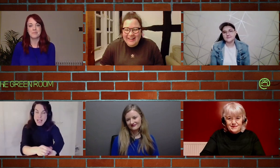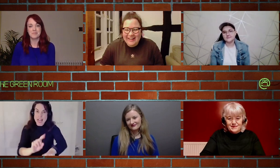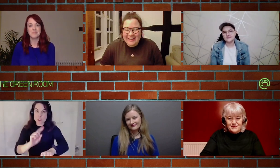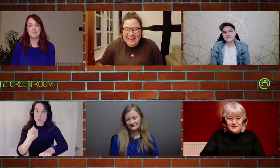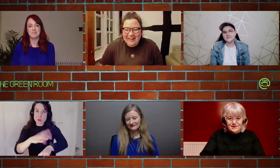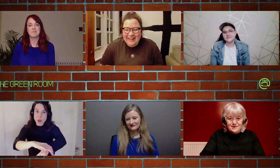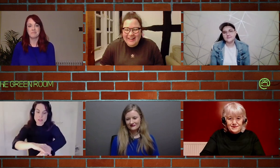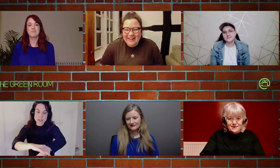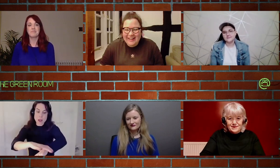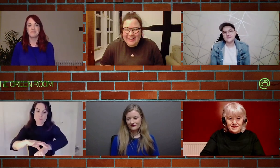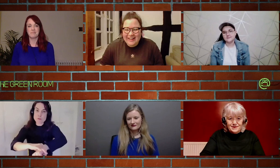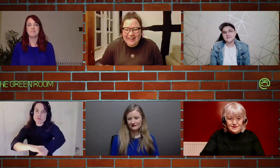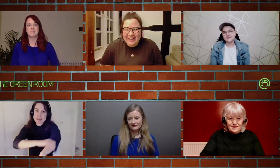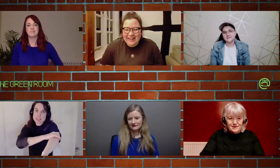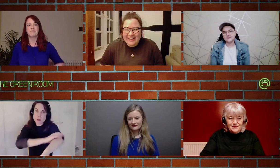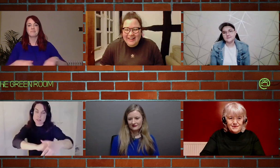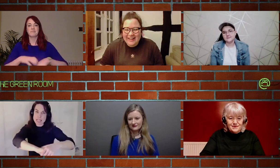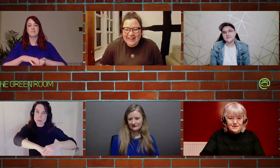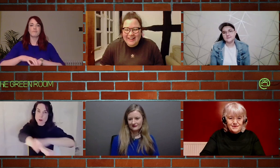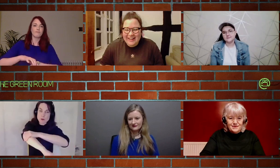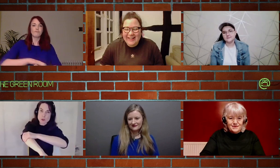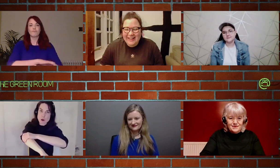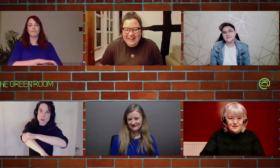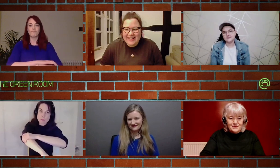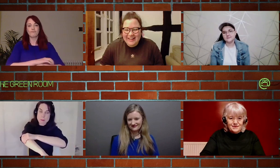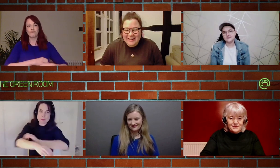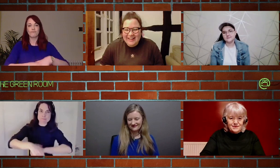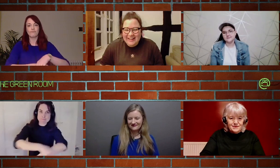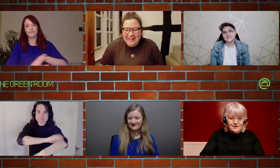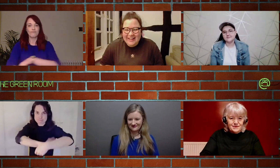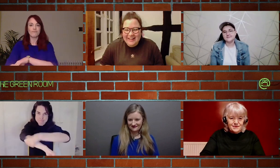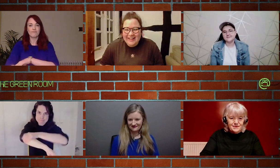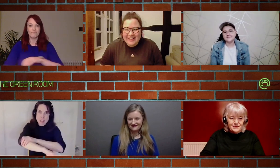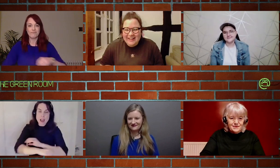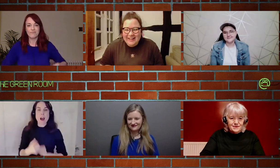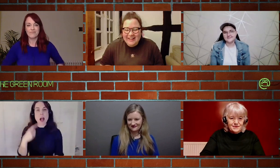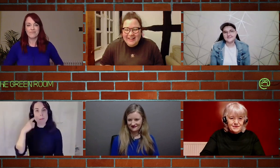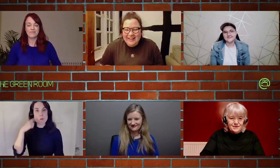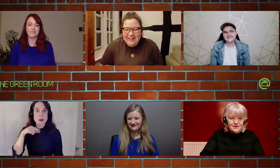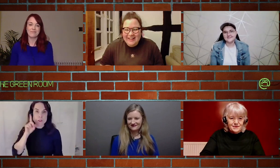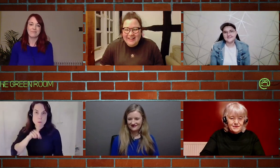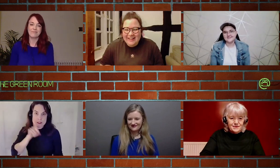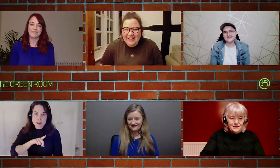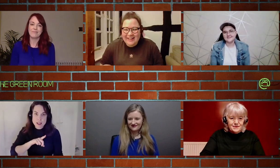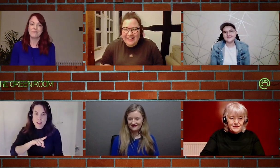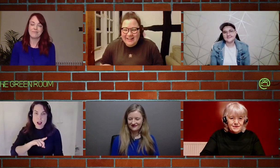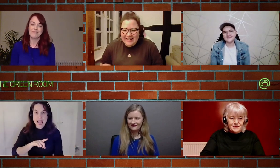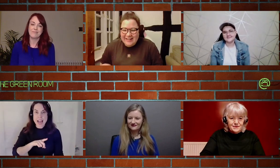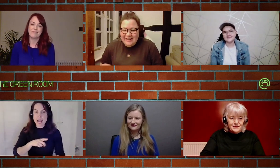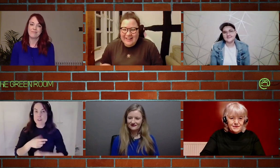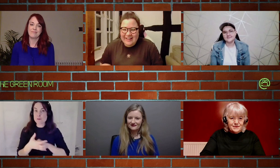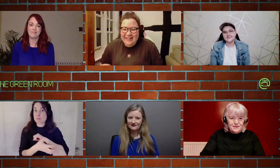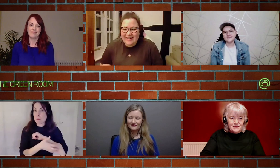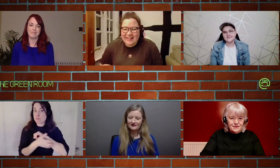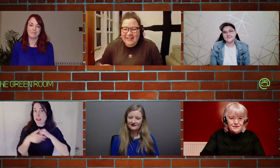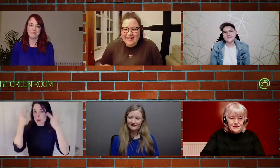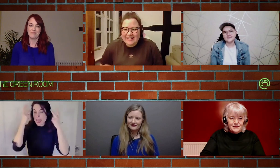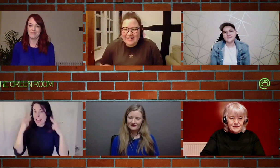and one arm at a time, from the wrist up to the elbow. You roll them up. I'm a white woman. I have brown hair